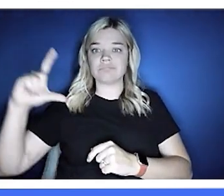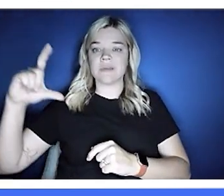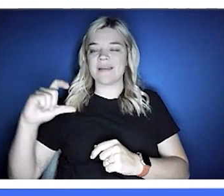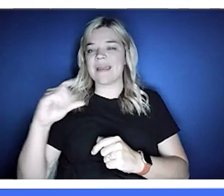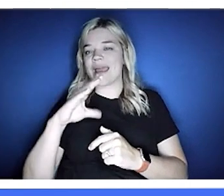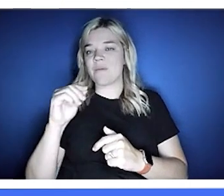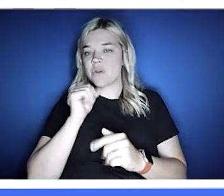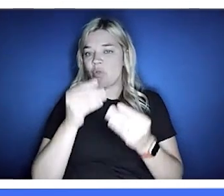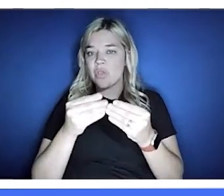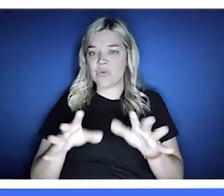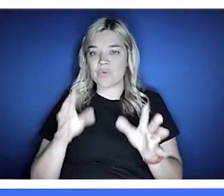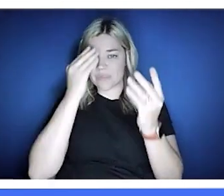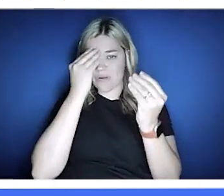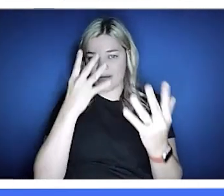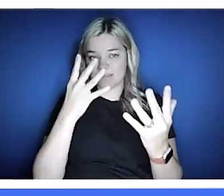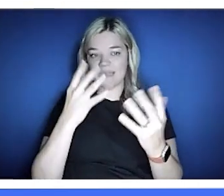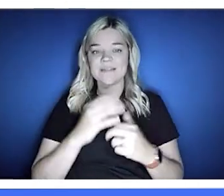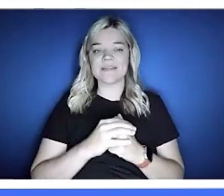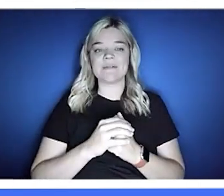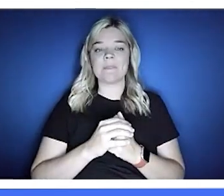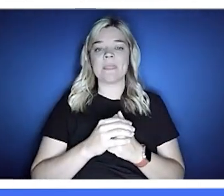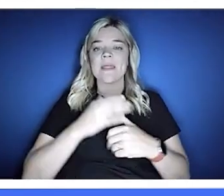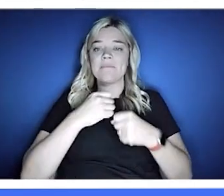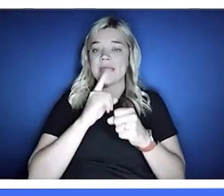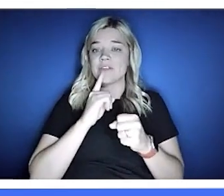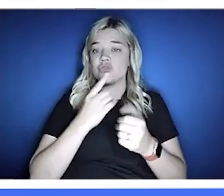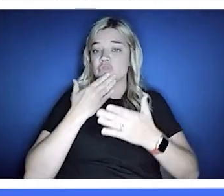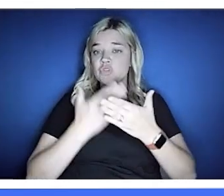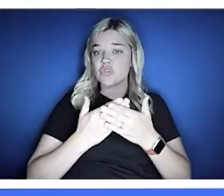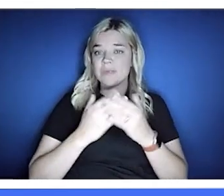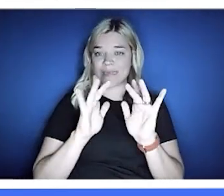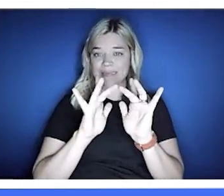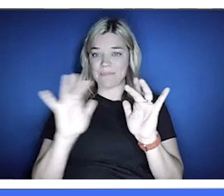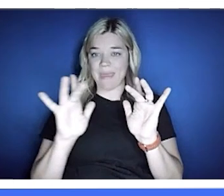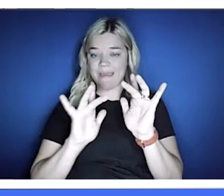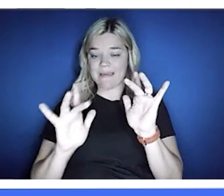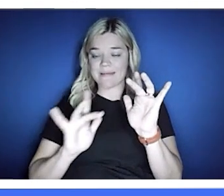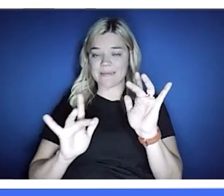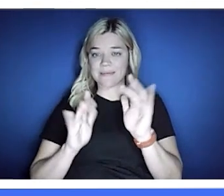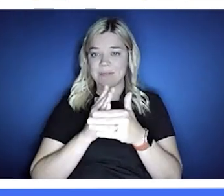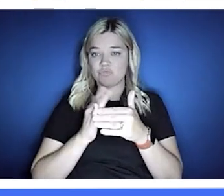And making sure that there's decent like consistent spacing between each line and between each paragraph.